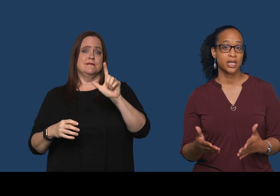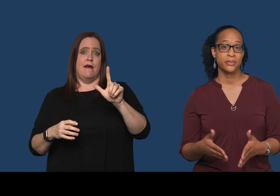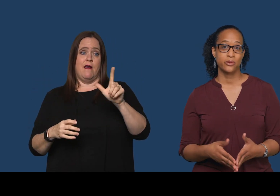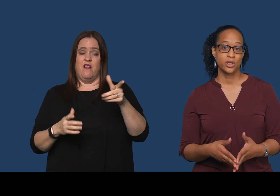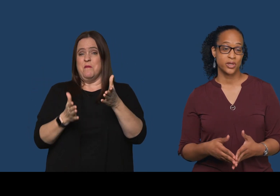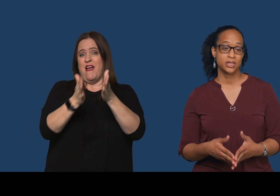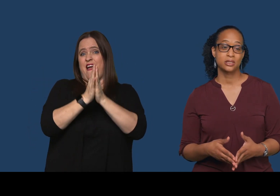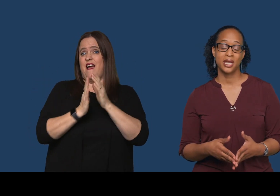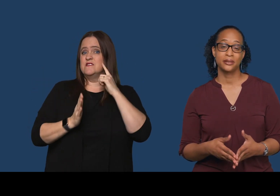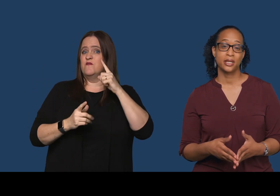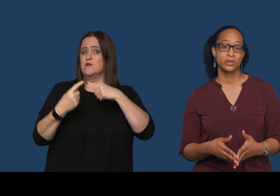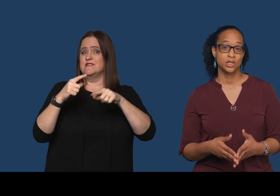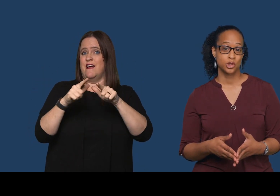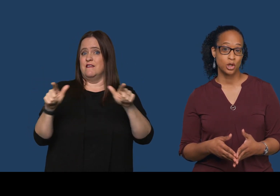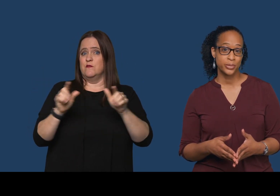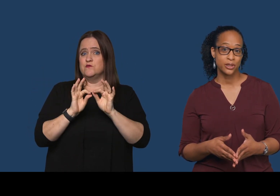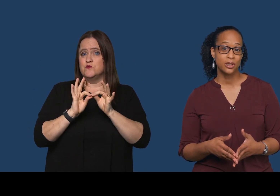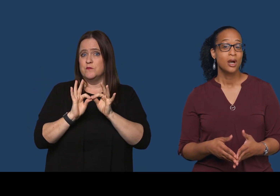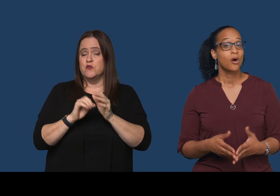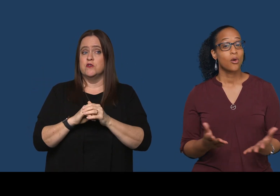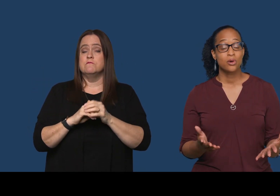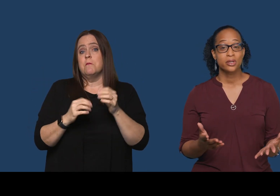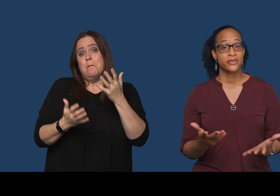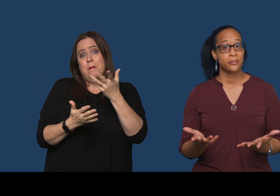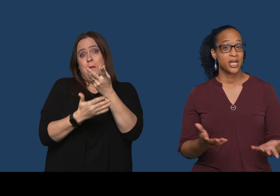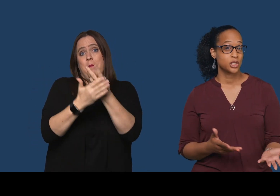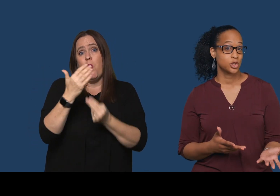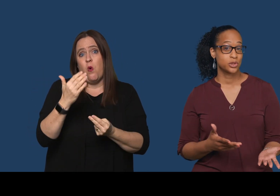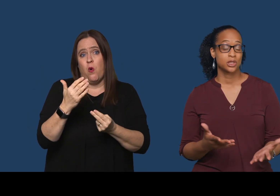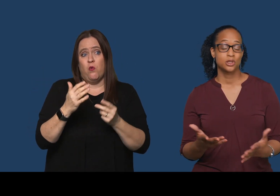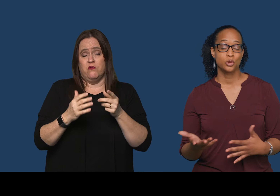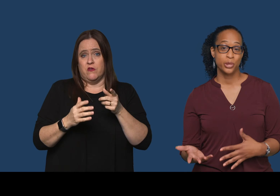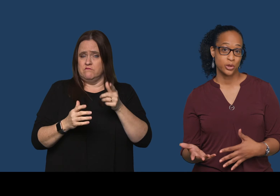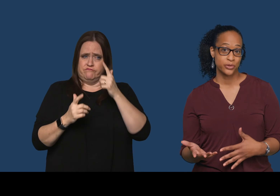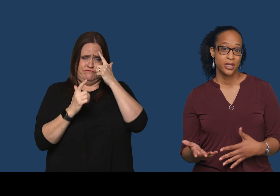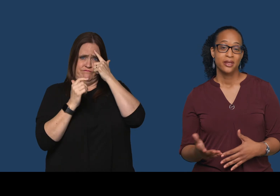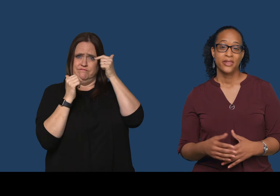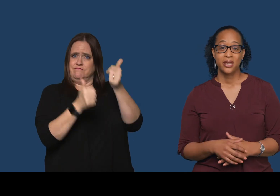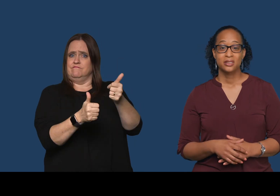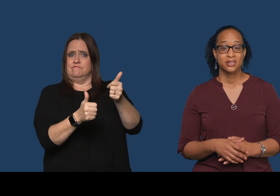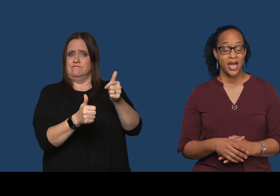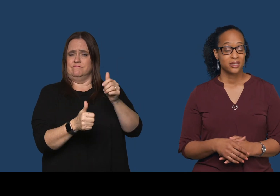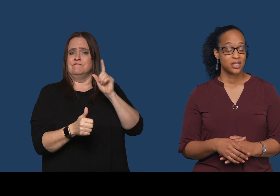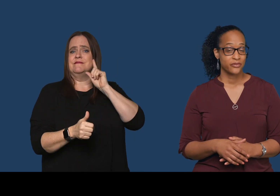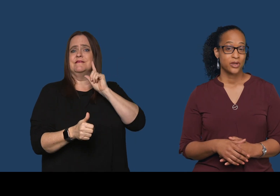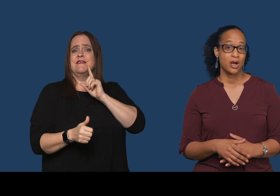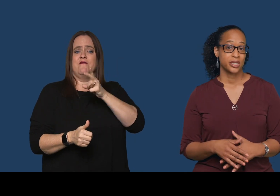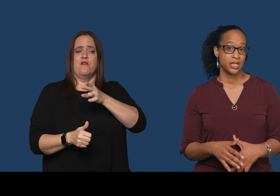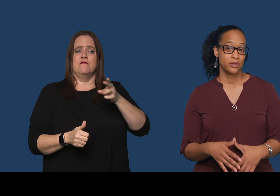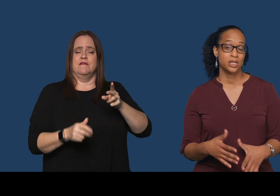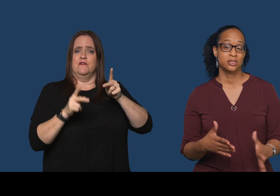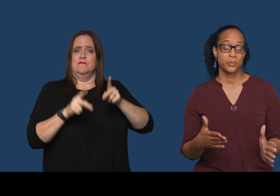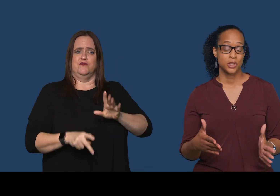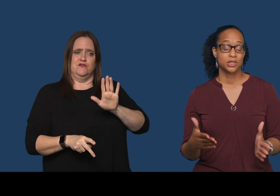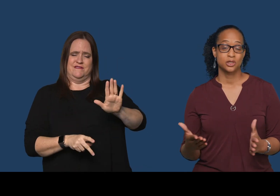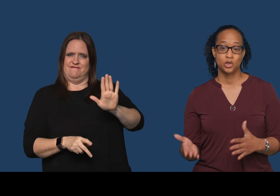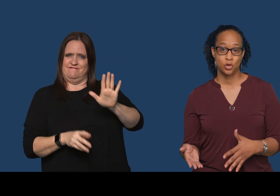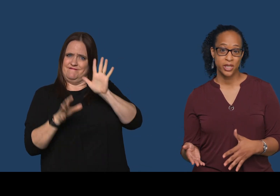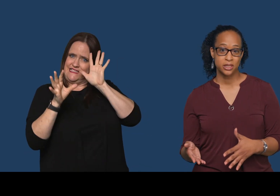and may request a sign language interpreter or they may choose to do both. That is that deaf and hard-of-hearing person's choice.